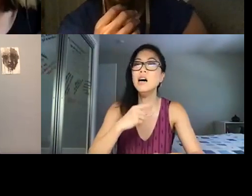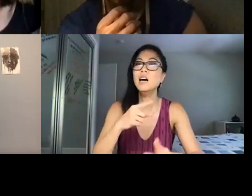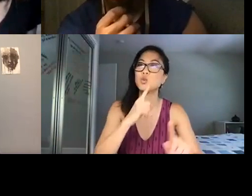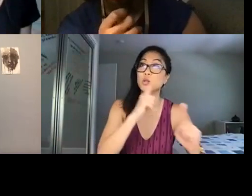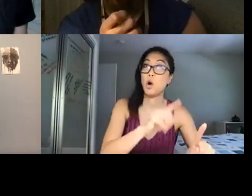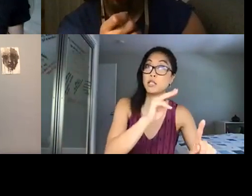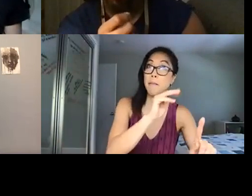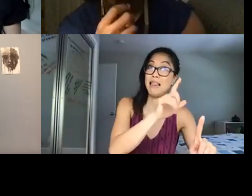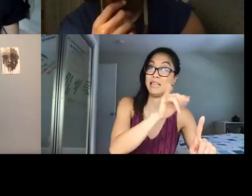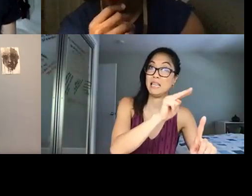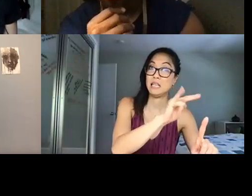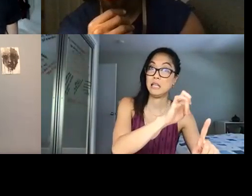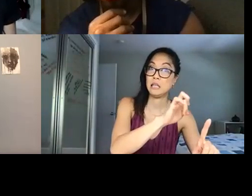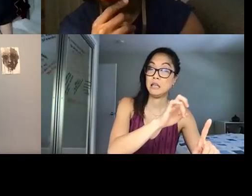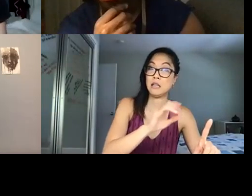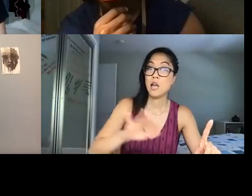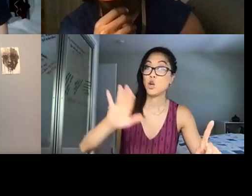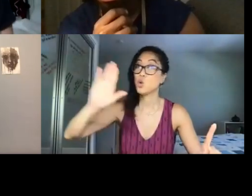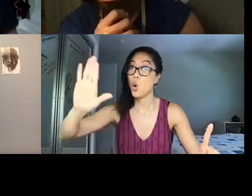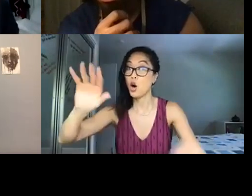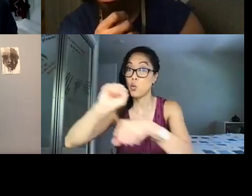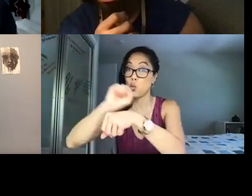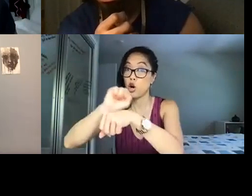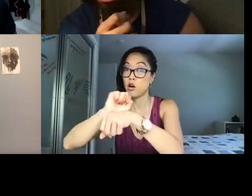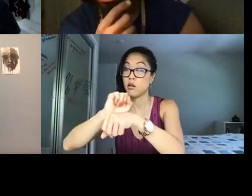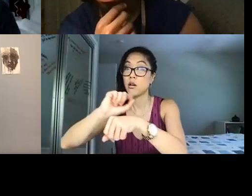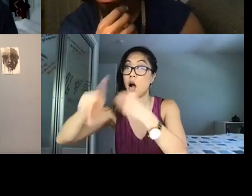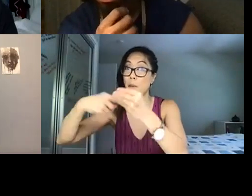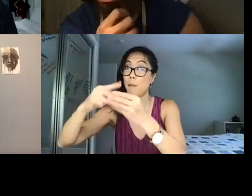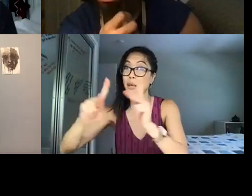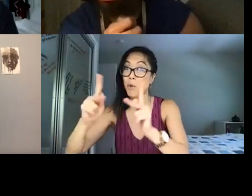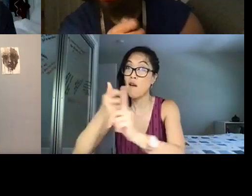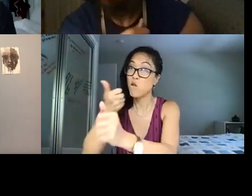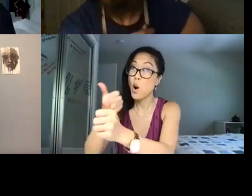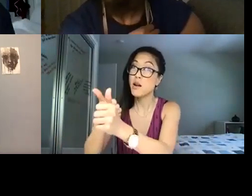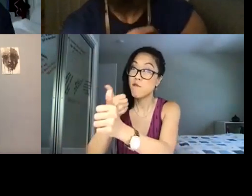saying in the work you're talking about people avoiding doing is avoiding dealing with what's happening right now in